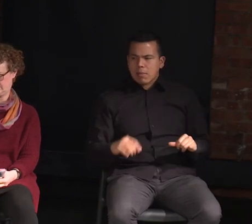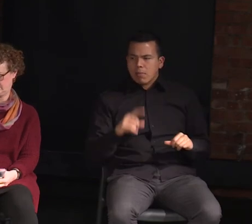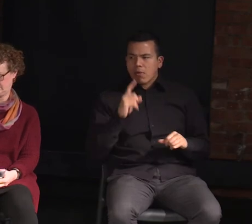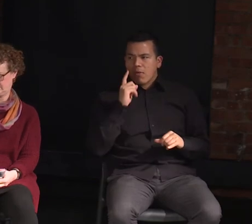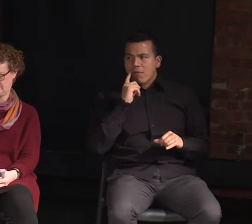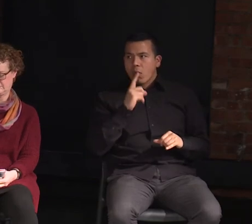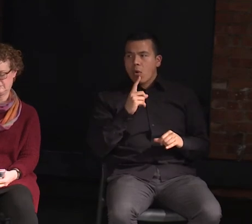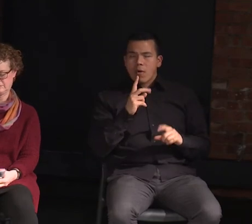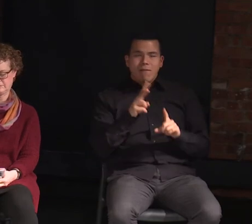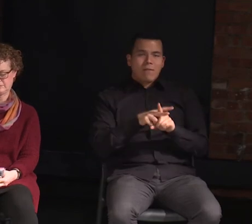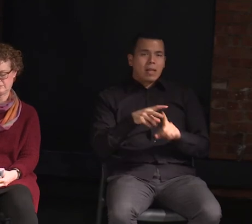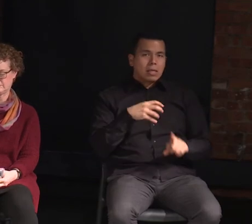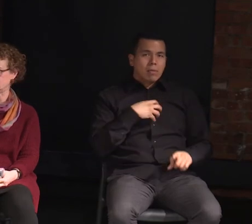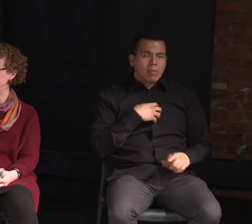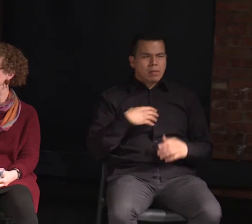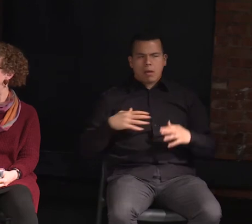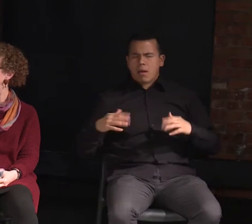even though it hasn't passed.